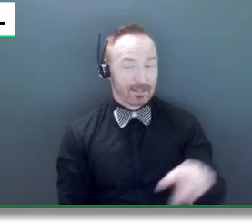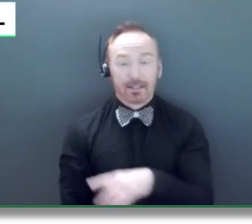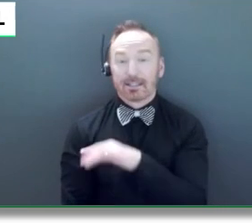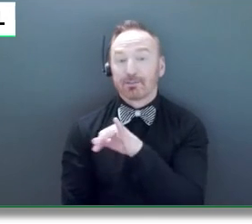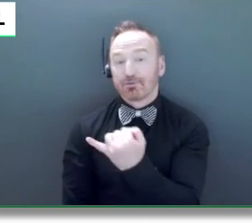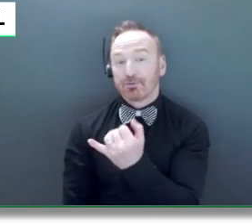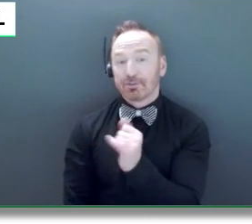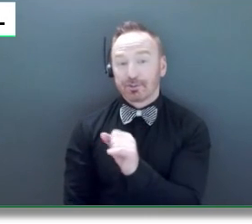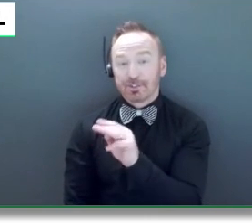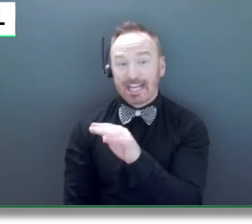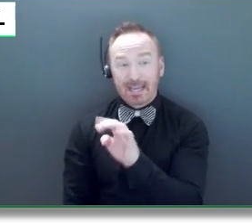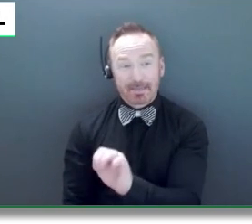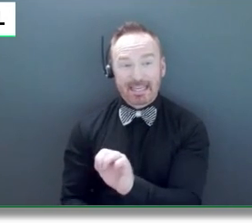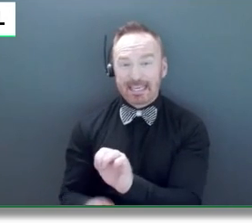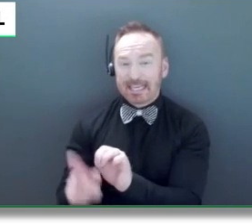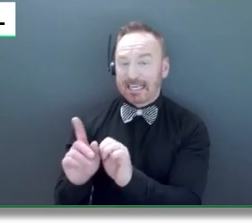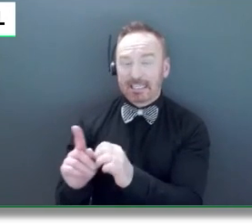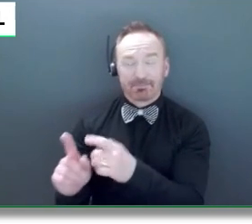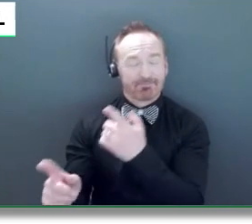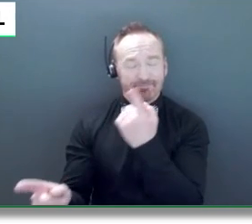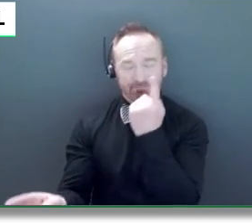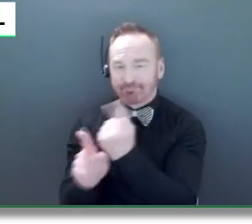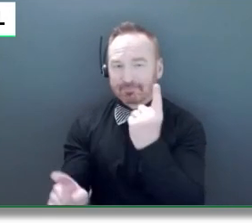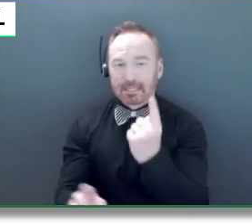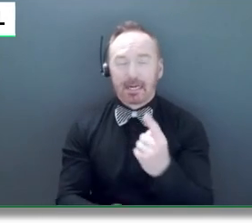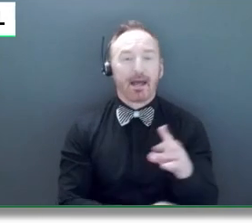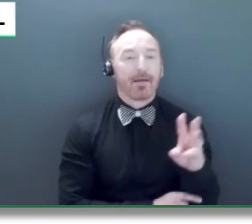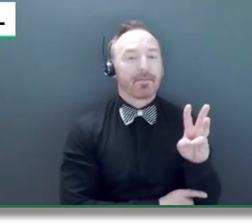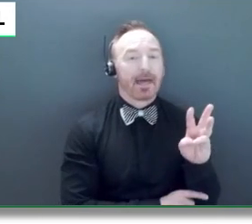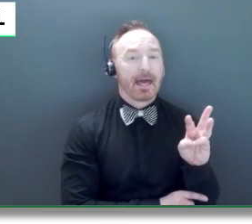William Watson lodge scenario. Like they have done a great job out there and many